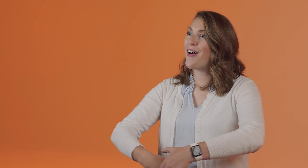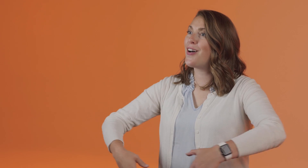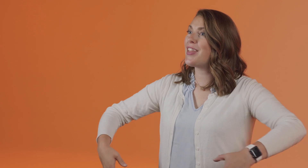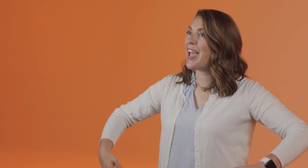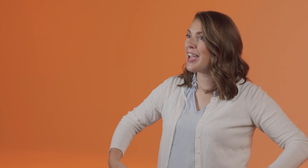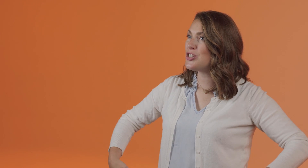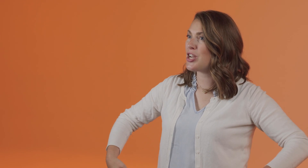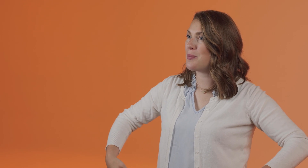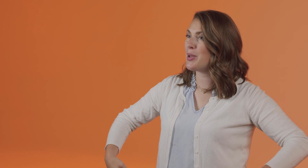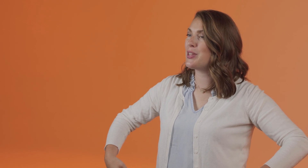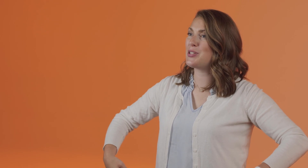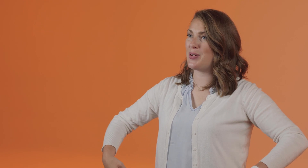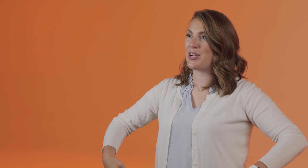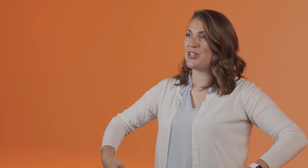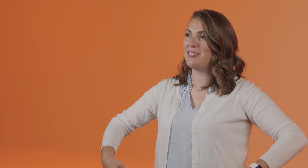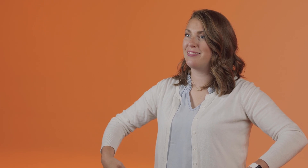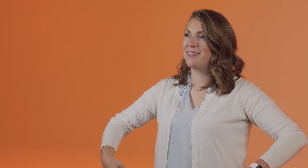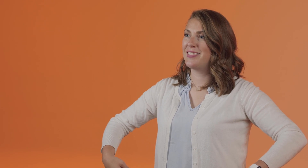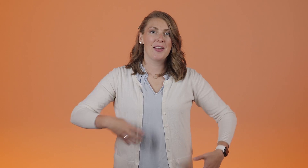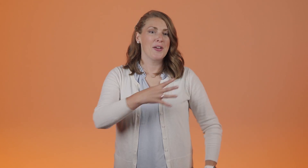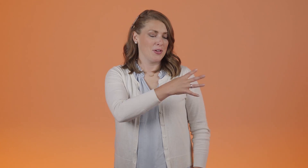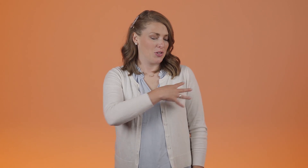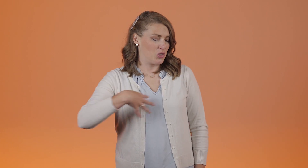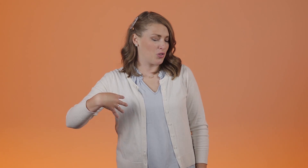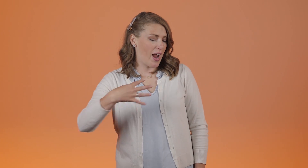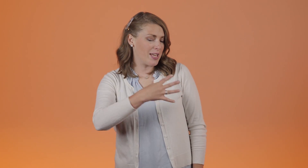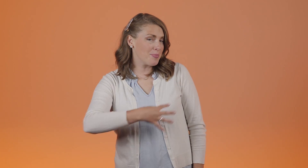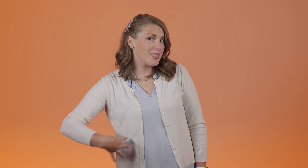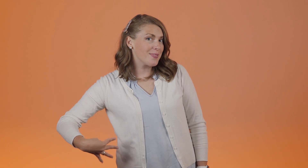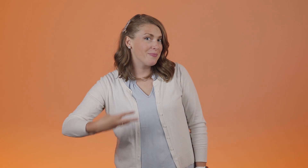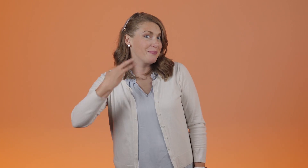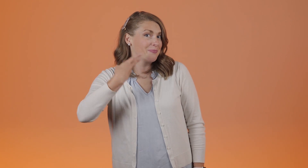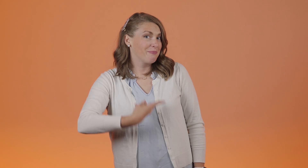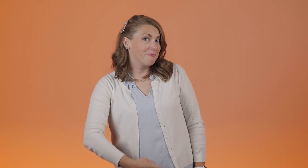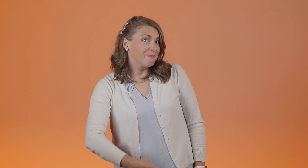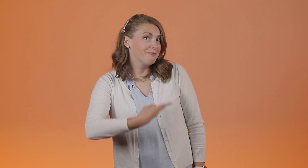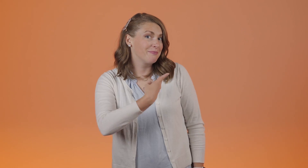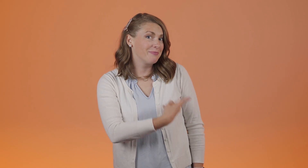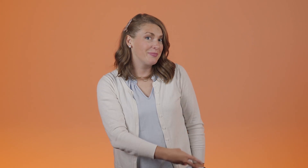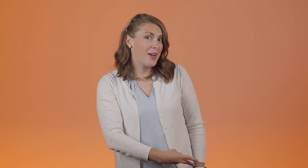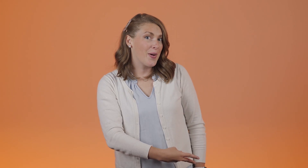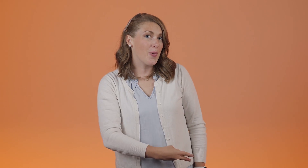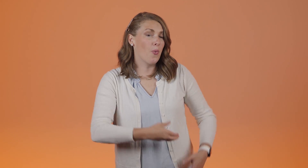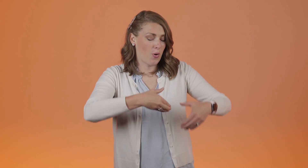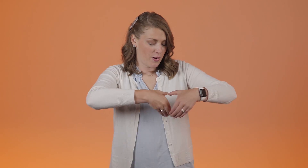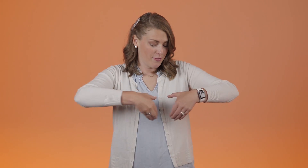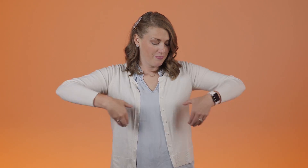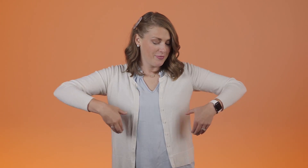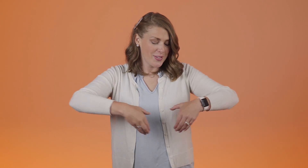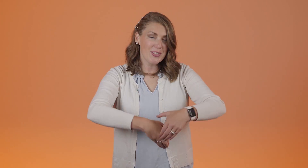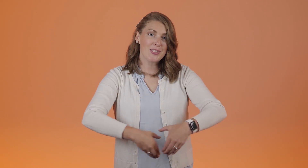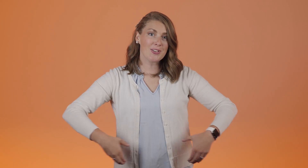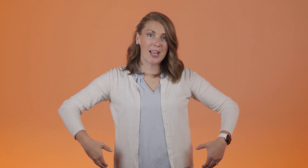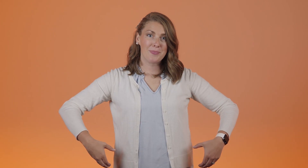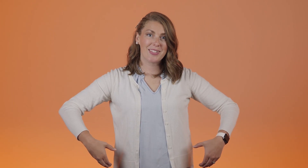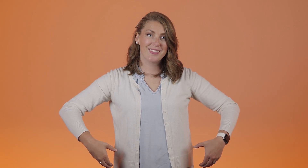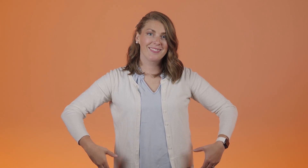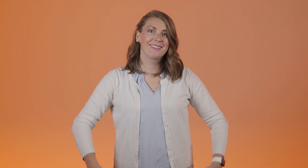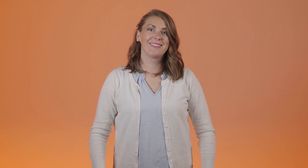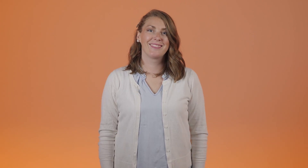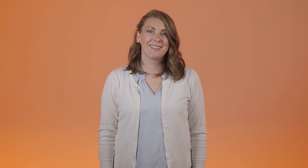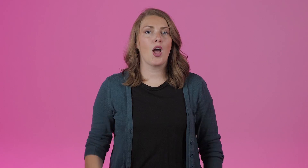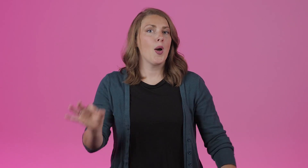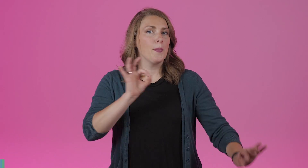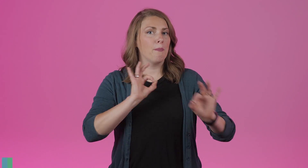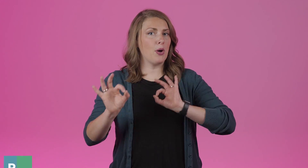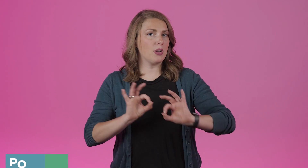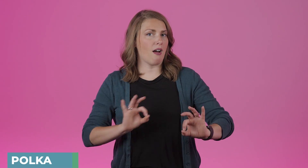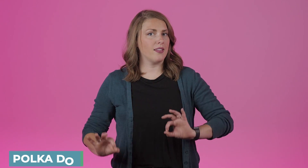on the hand shape and the direction 'stripes or stripes.' 'Polka dot,